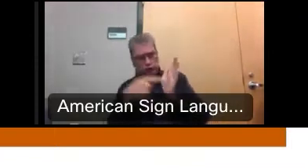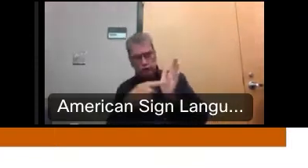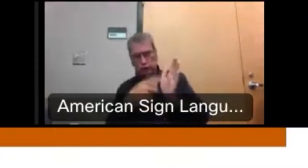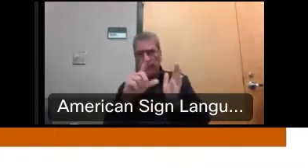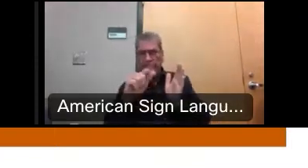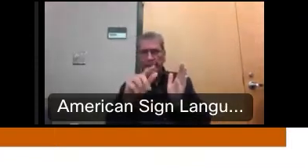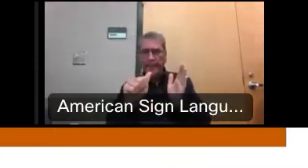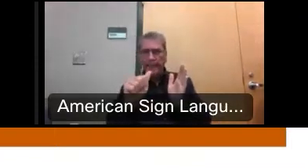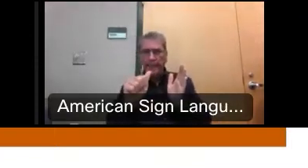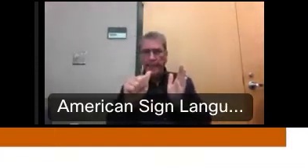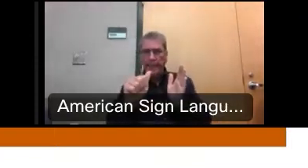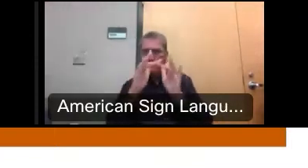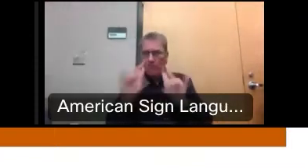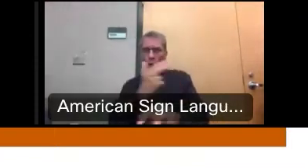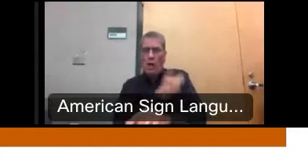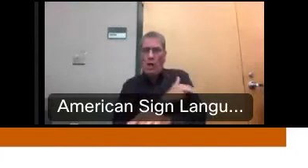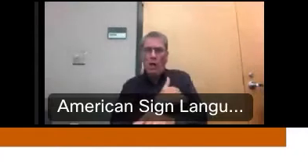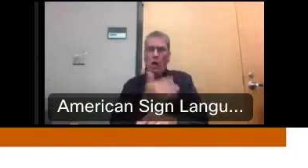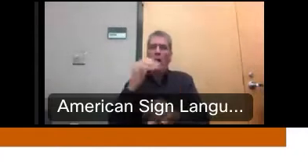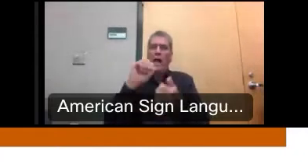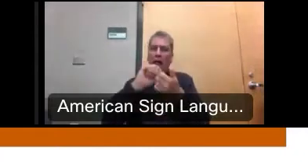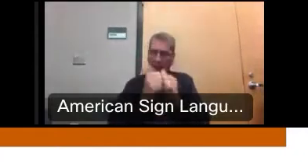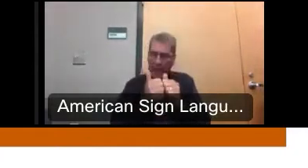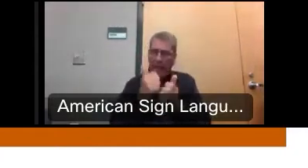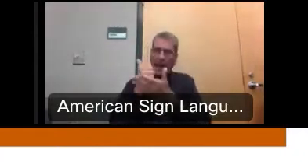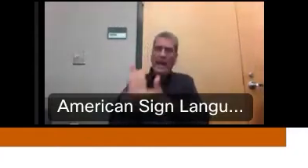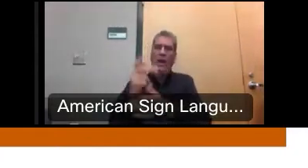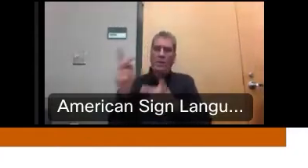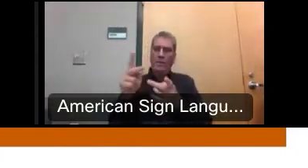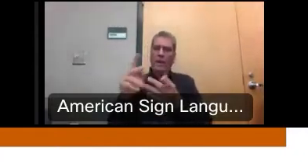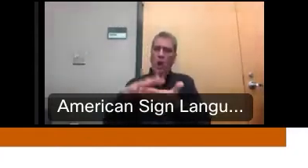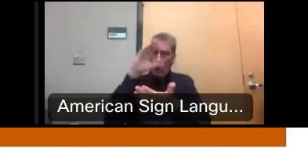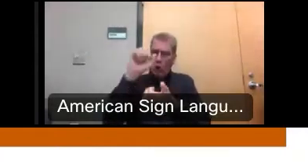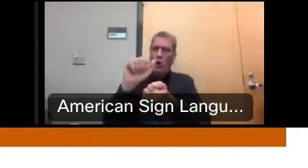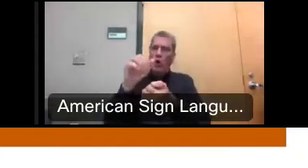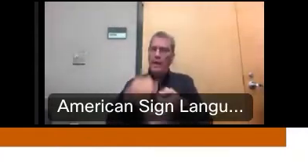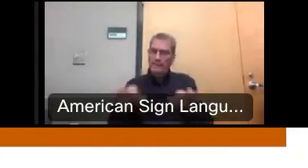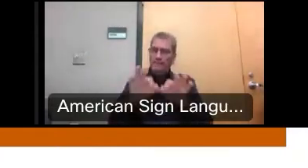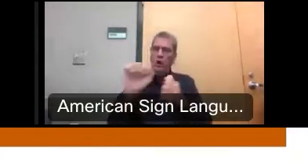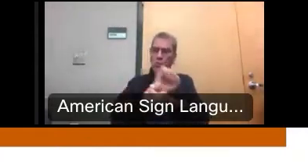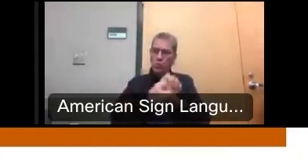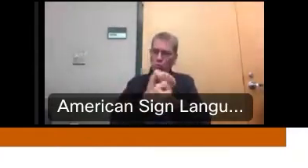data in multiple hospitals of, like, how this help more people wash their hands and so we just made it available to whoever wanted it.